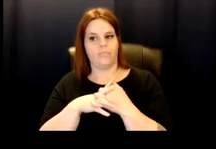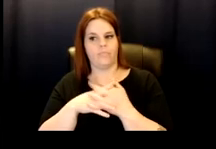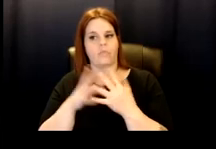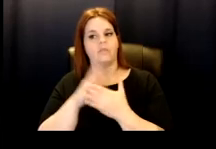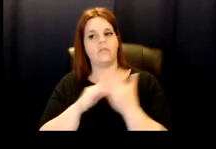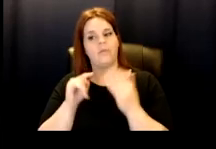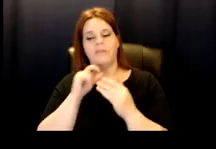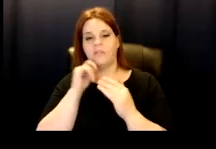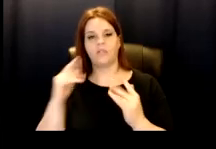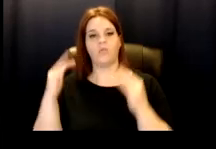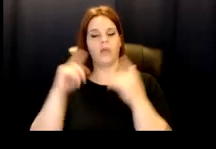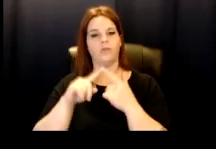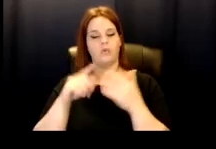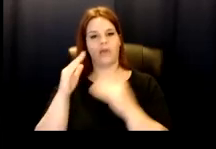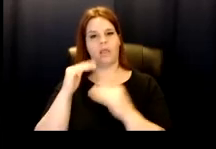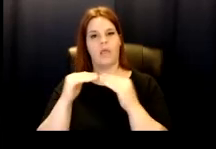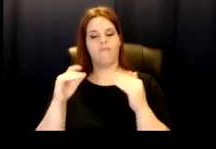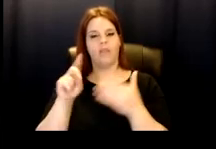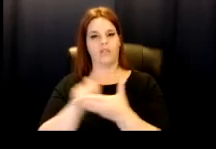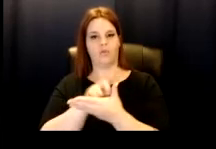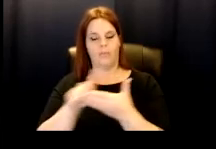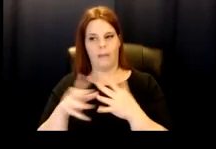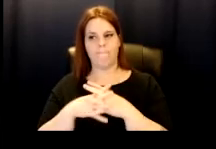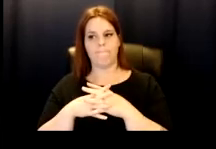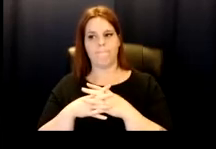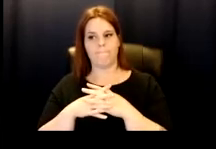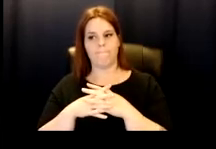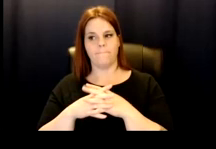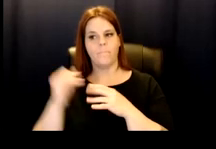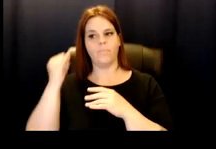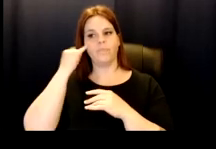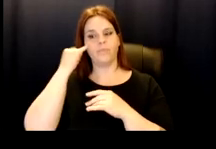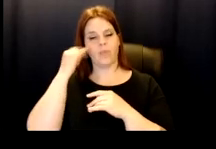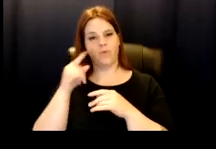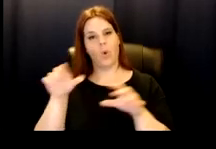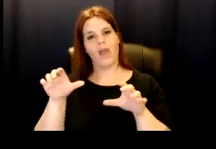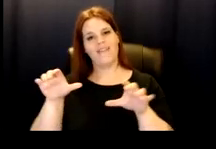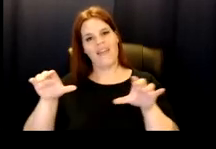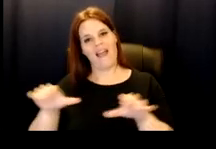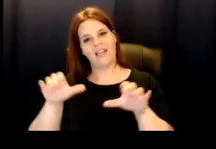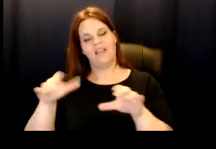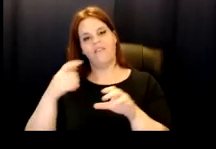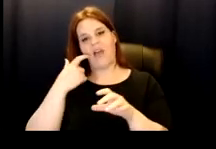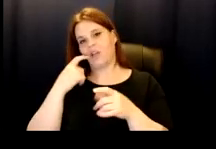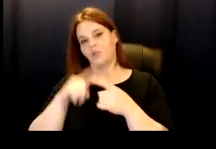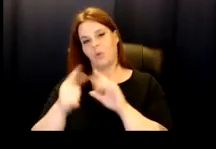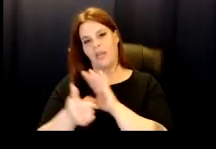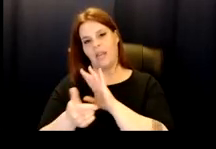of discrimination. Also, if you are an active addict to an illegal substance, for example,